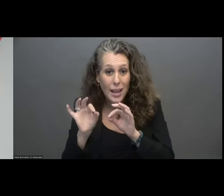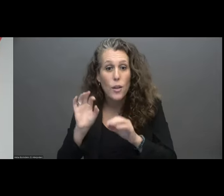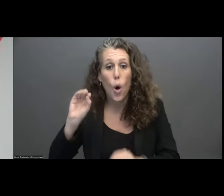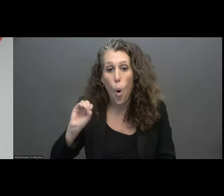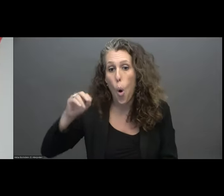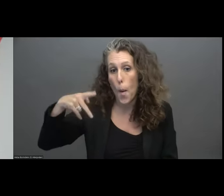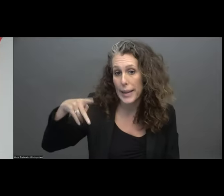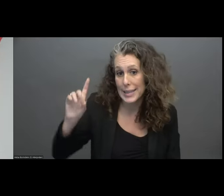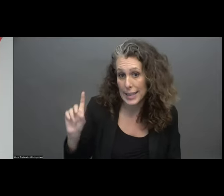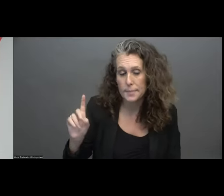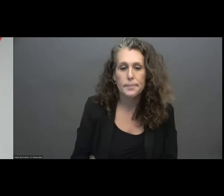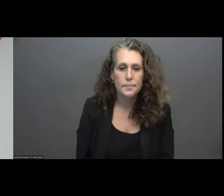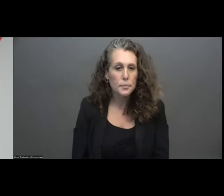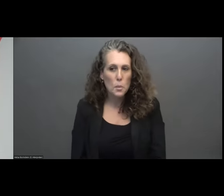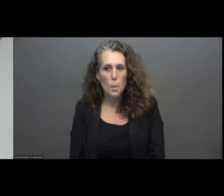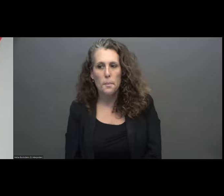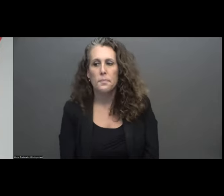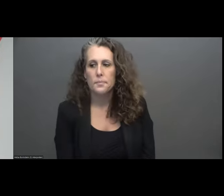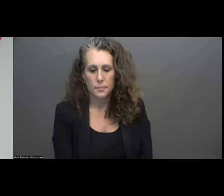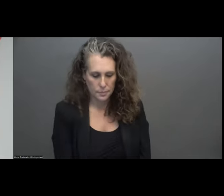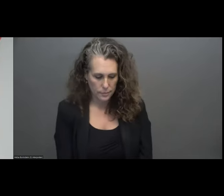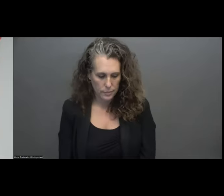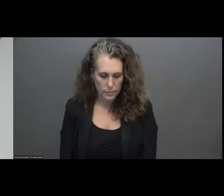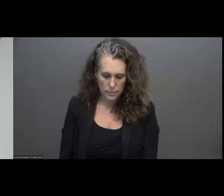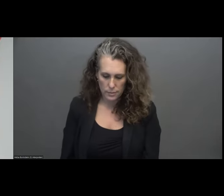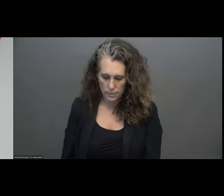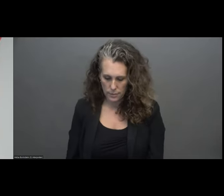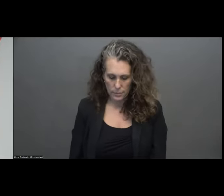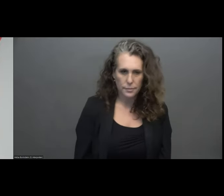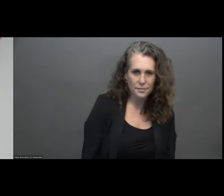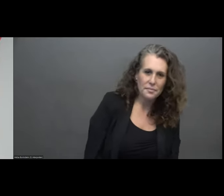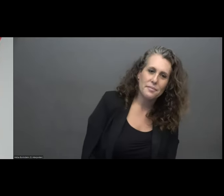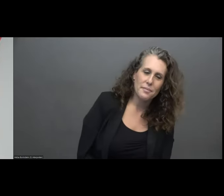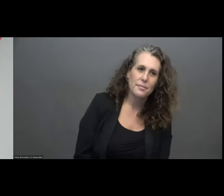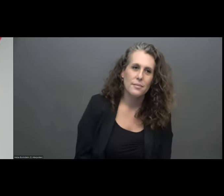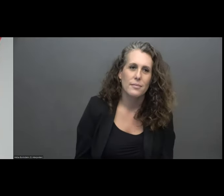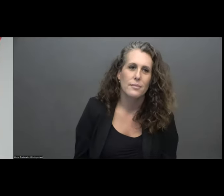for persons with disabilities. 16:39:44 The United disabled persons of Kenya